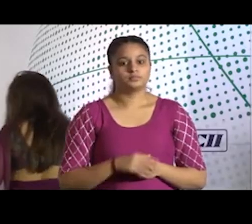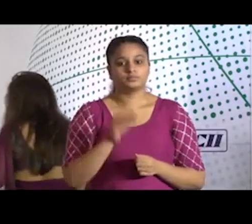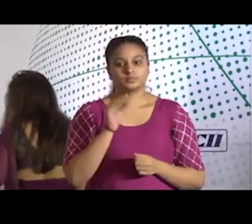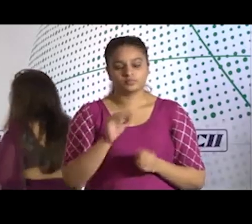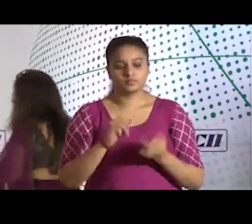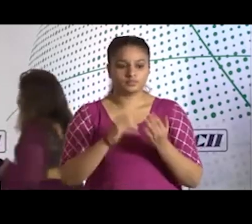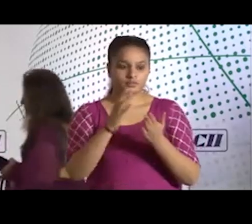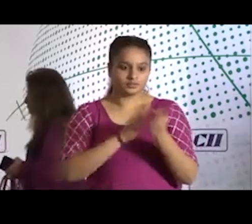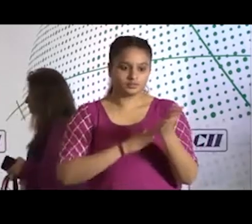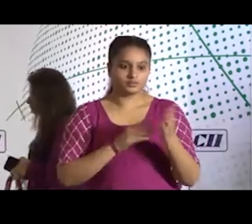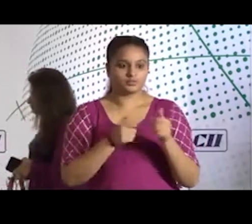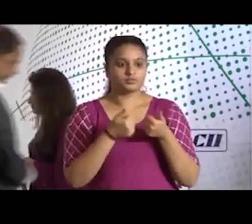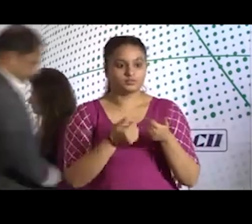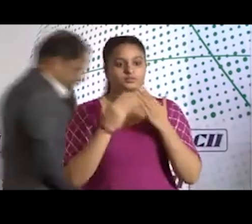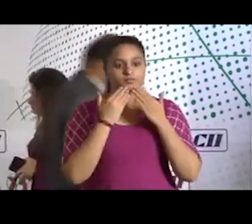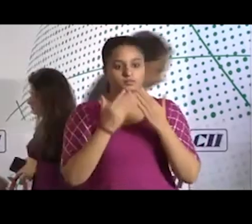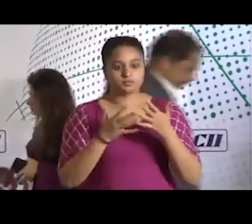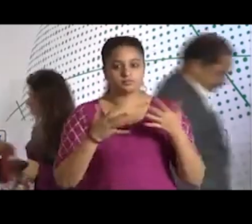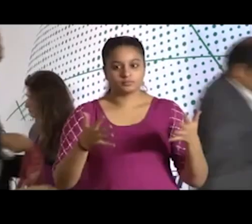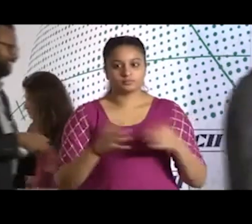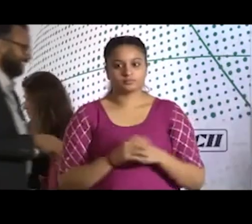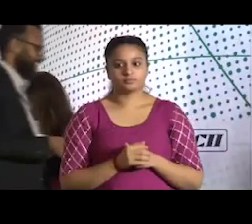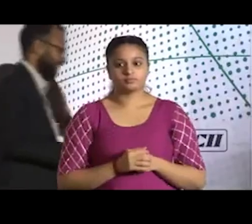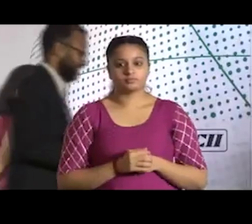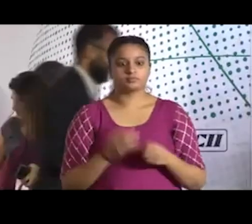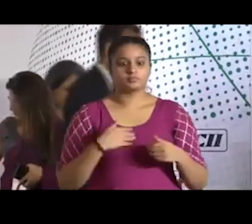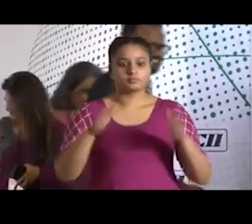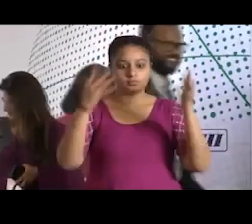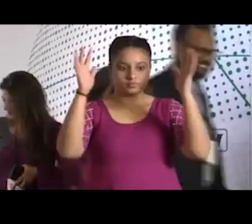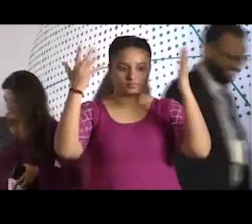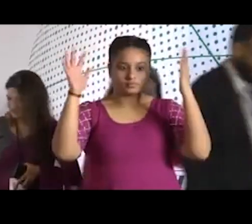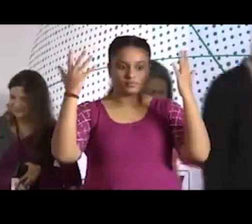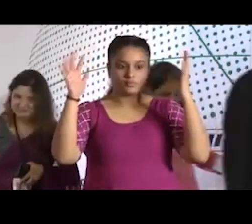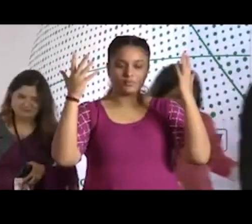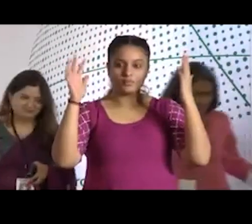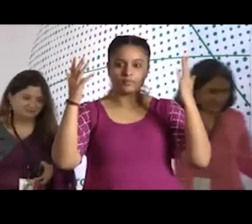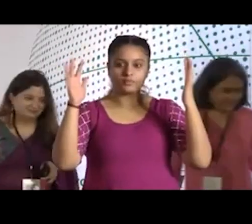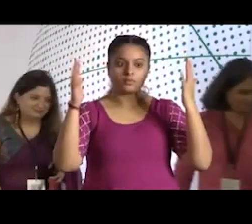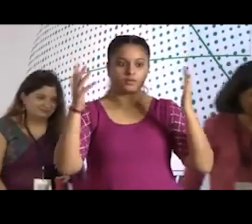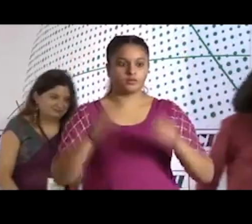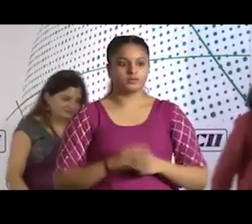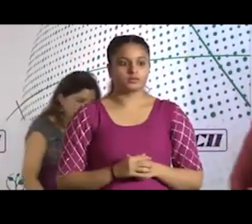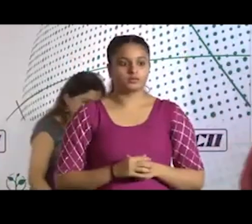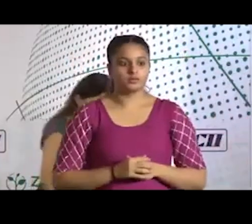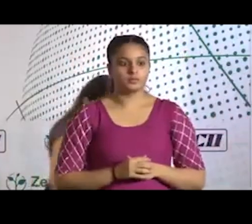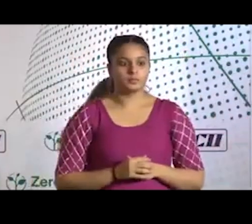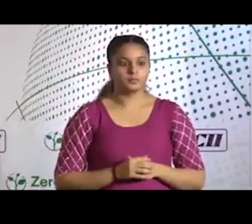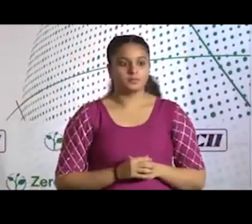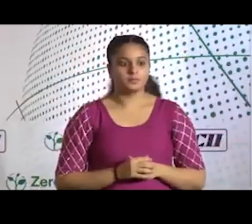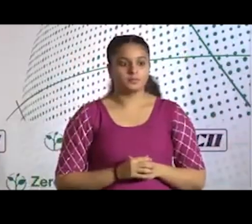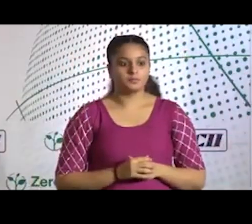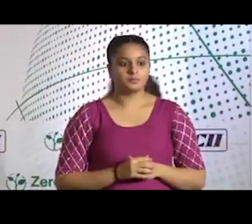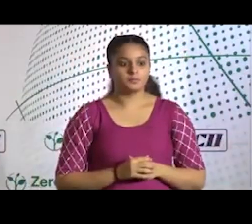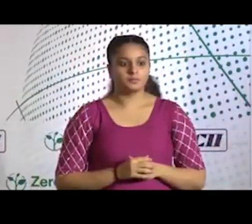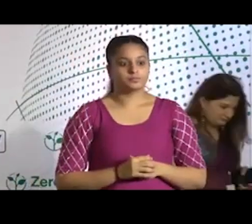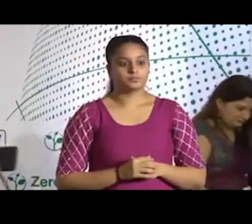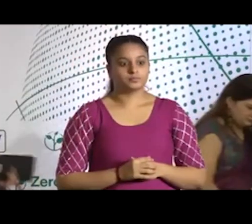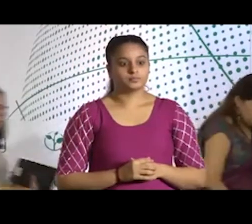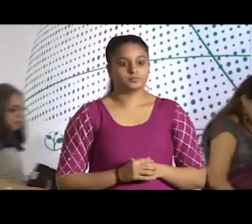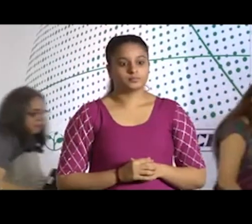Thank you once again. Can we have a round of applause, please?